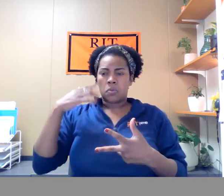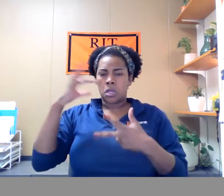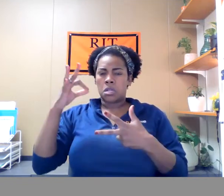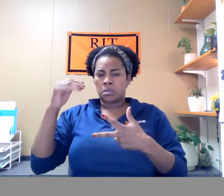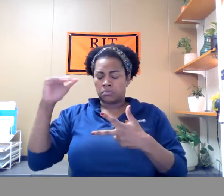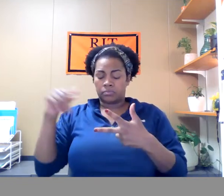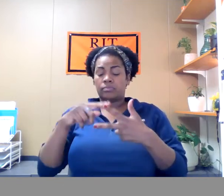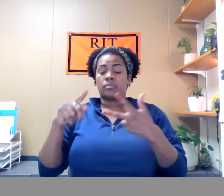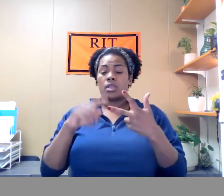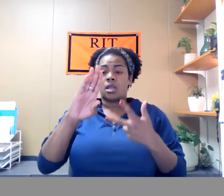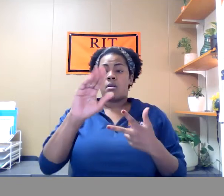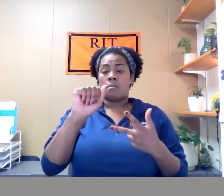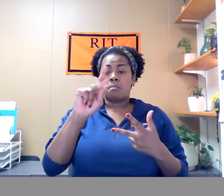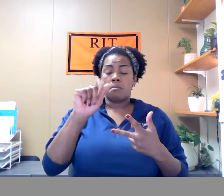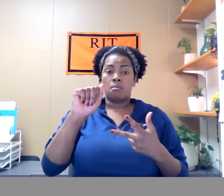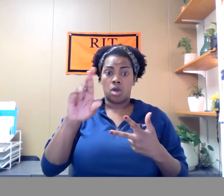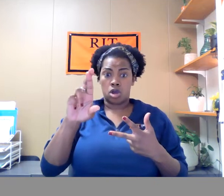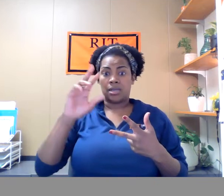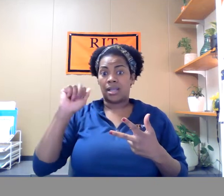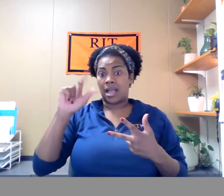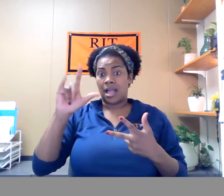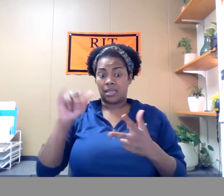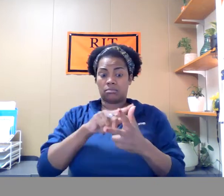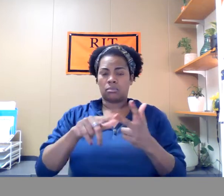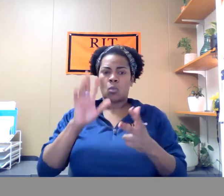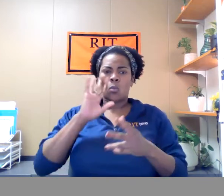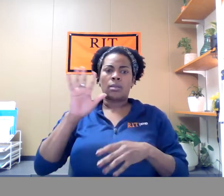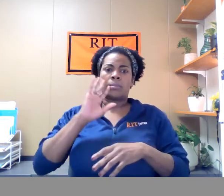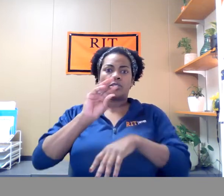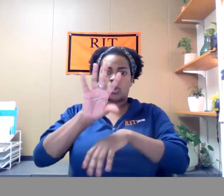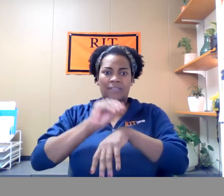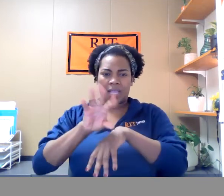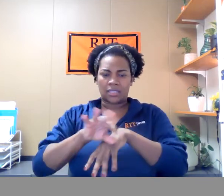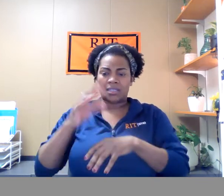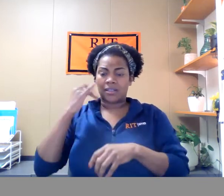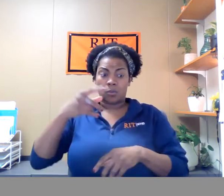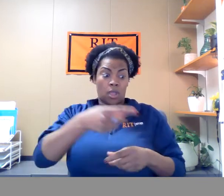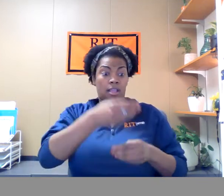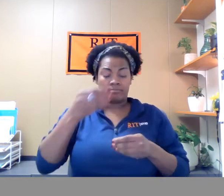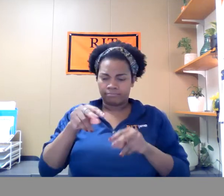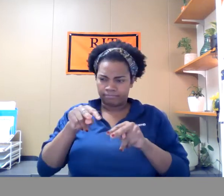Wendy Dannels, and Bakar Ali,